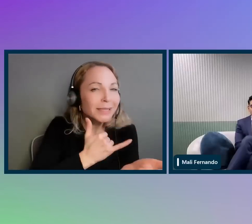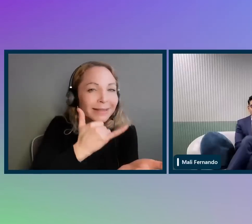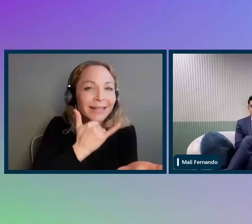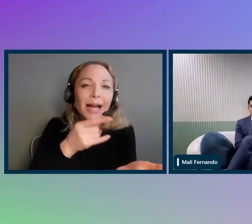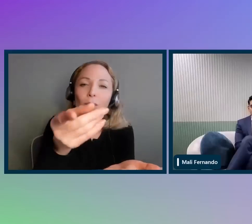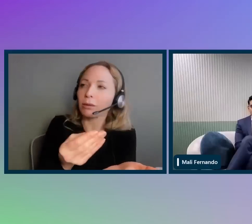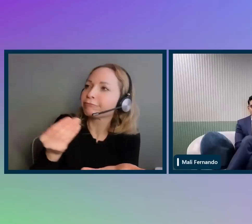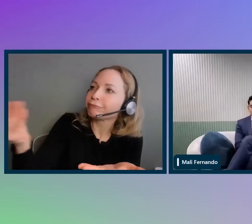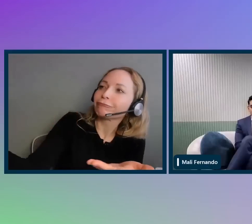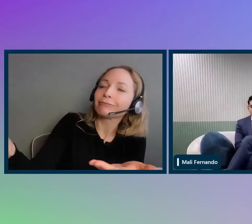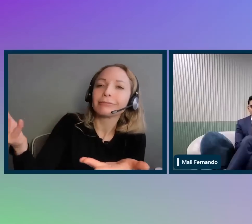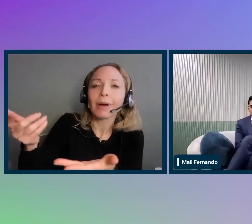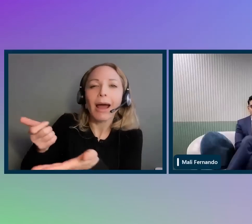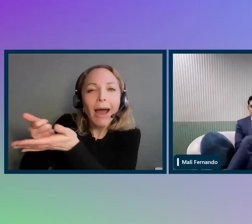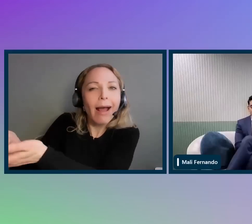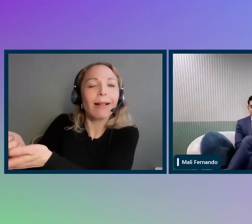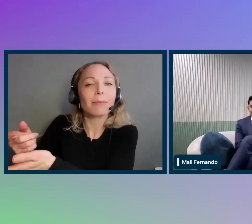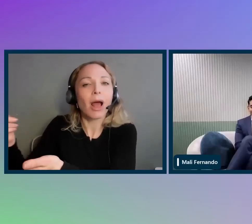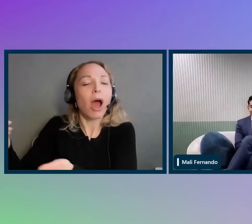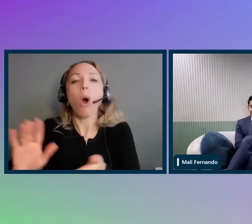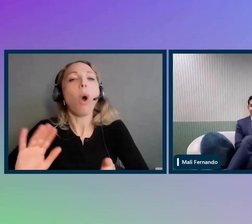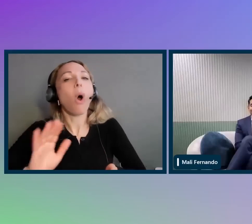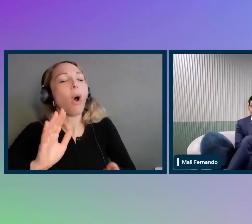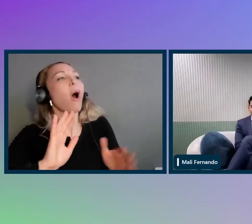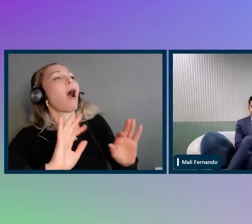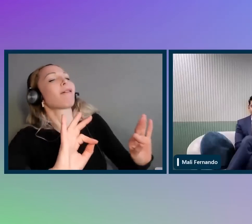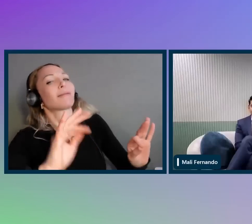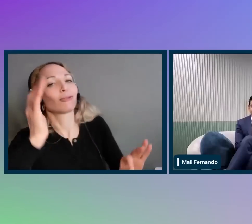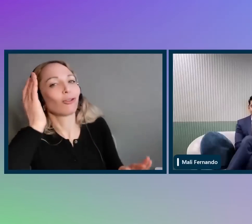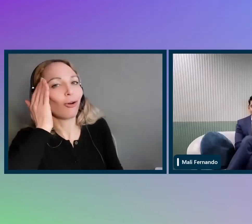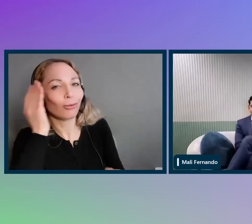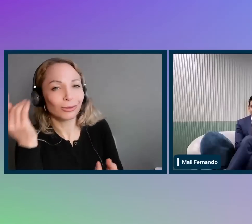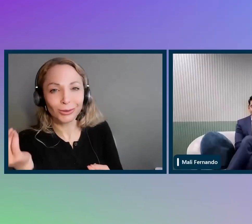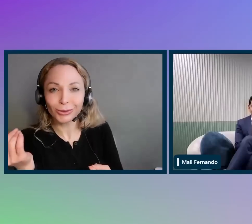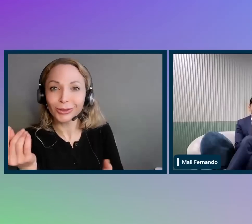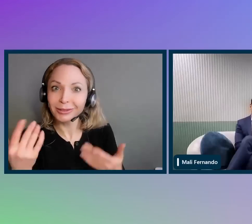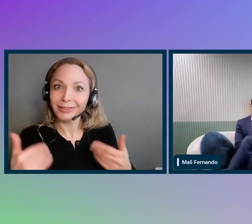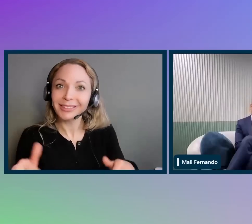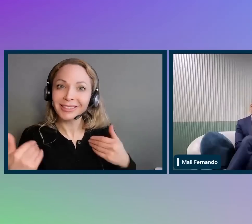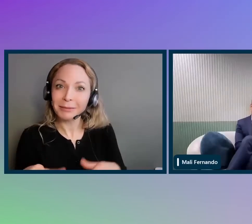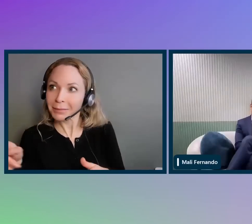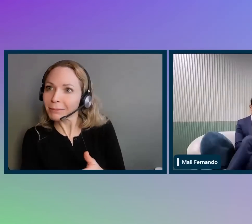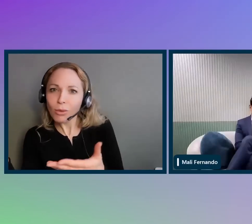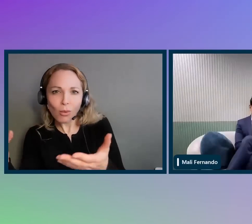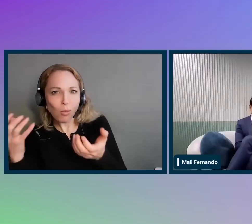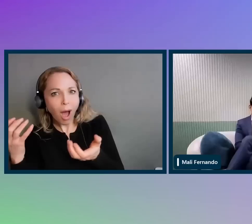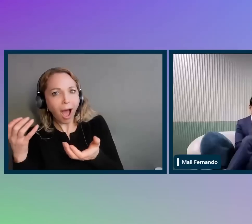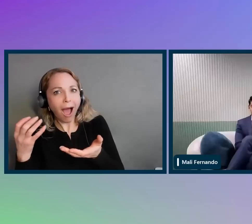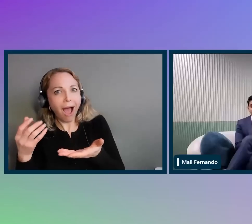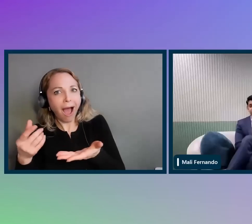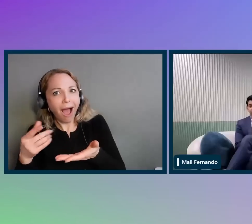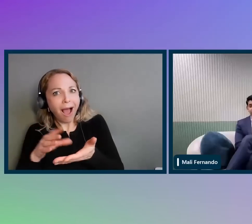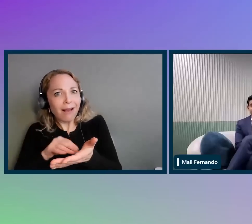an iota of what you've accomplished, right? Oh, that's very kind, Preety. That's very kind.